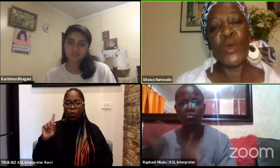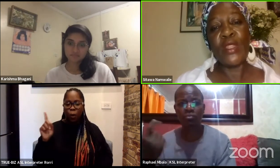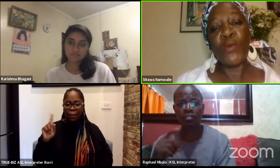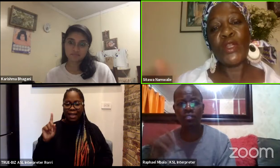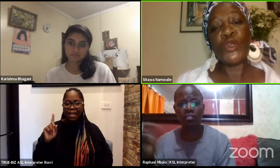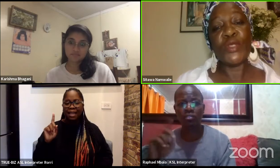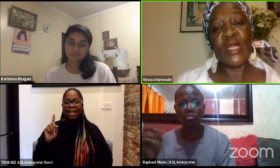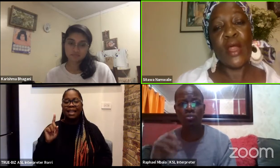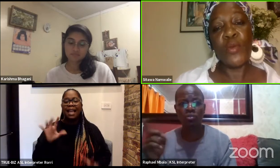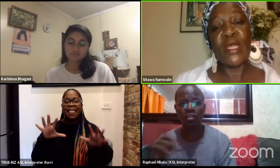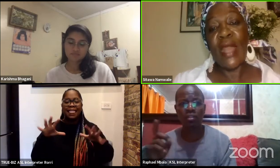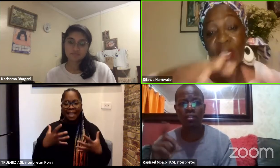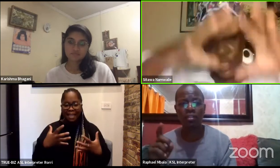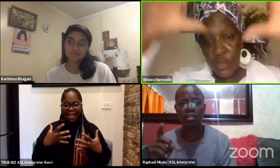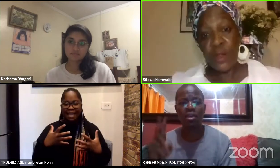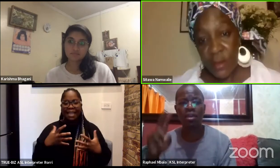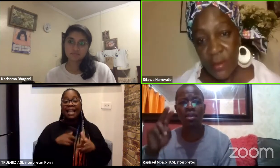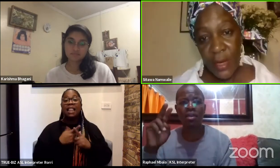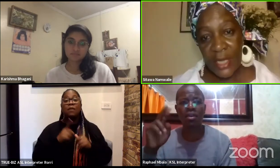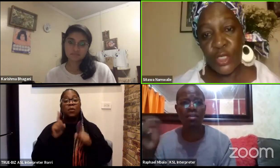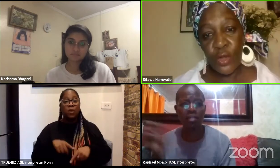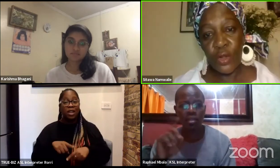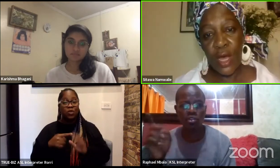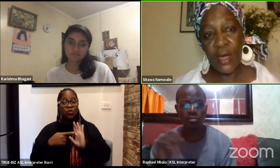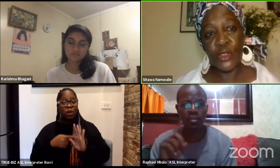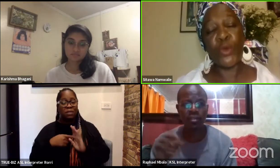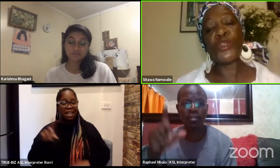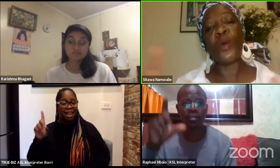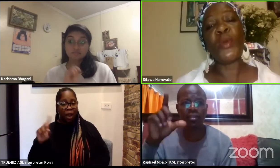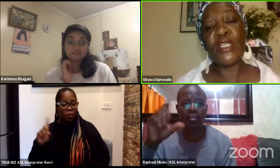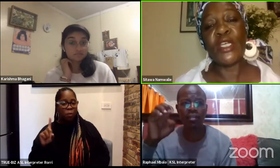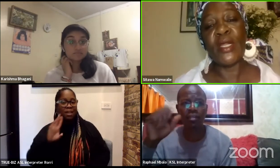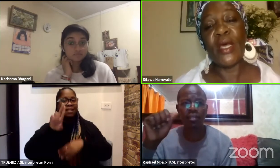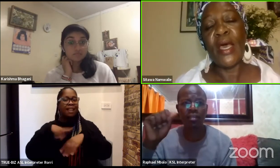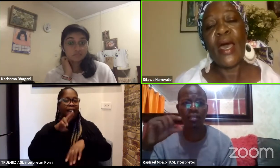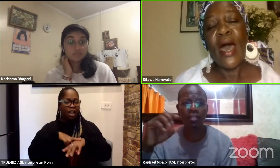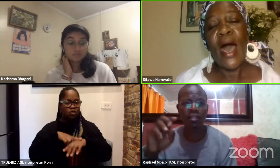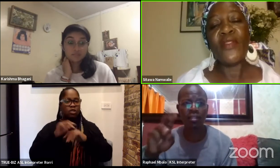and we then went to represent Nairobi in the National national sports competition,